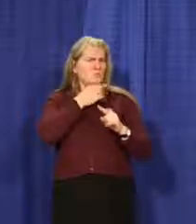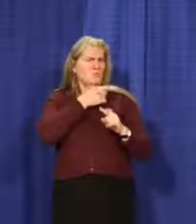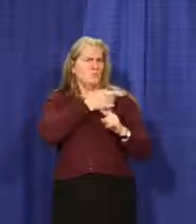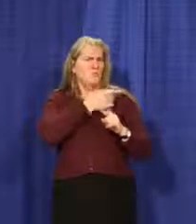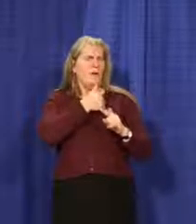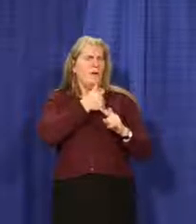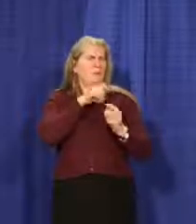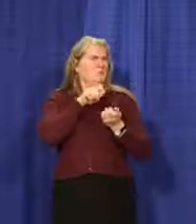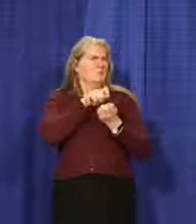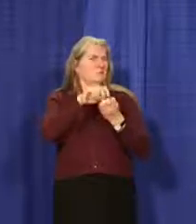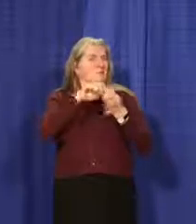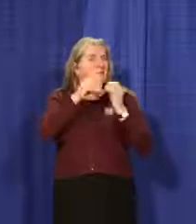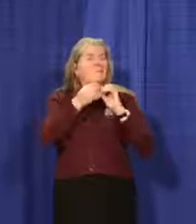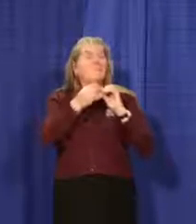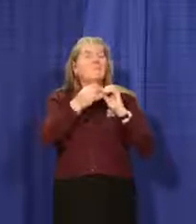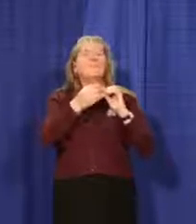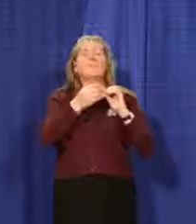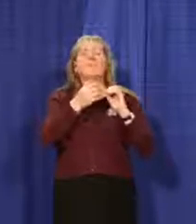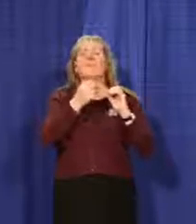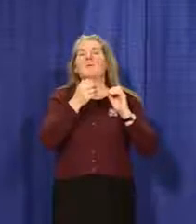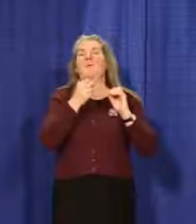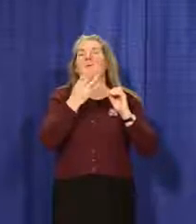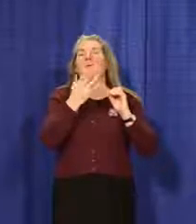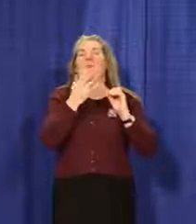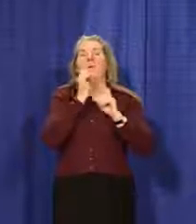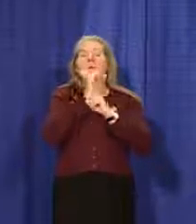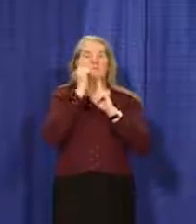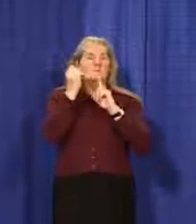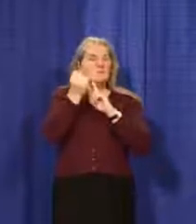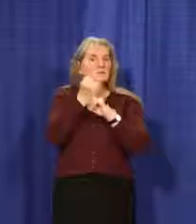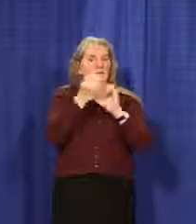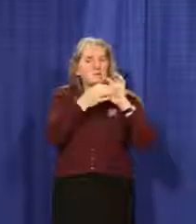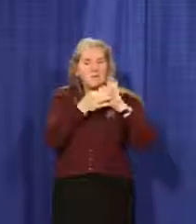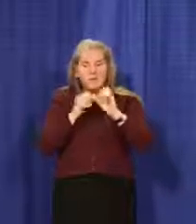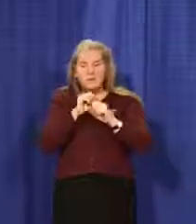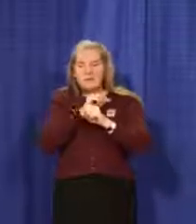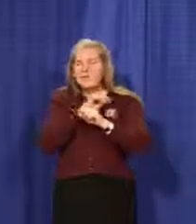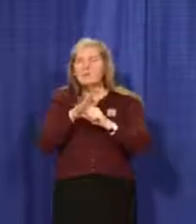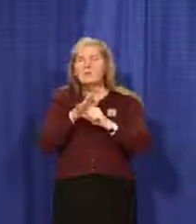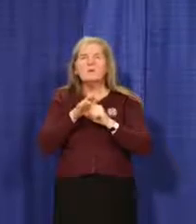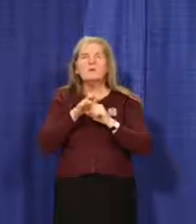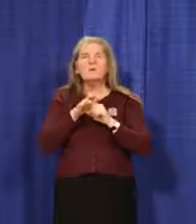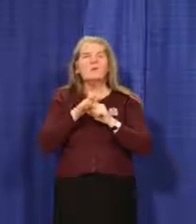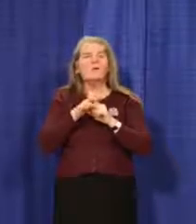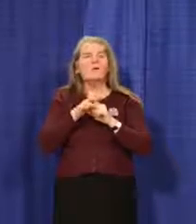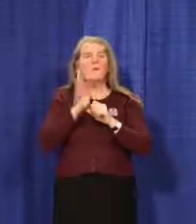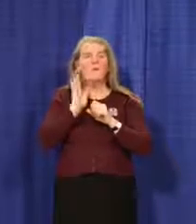cases, or a circumstance regarding the cases that would